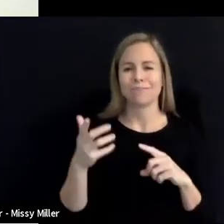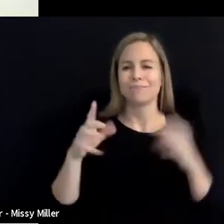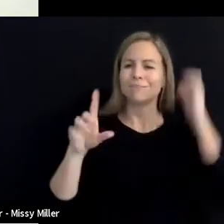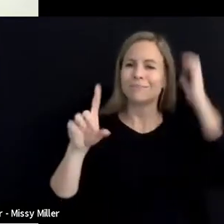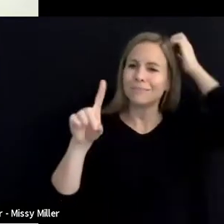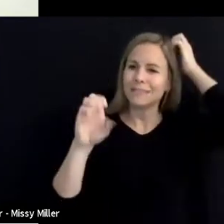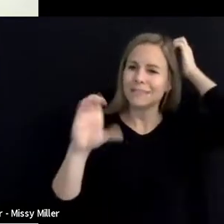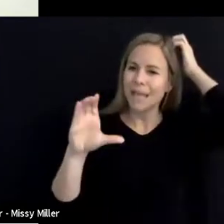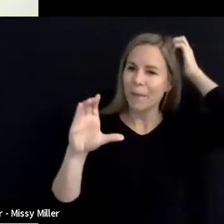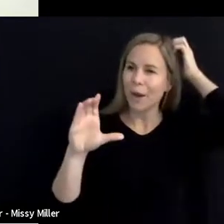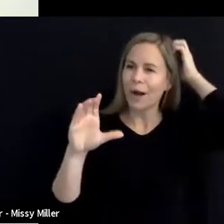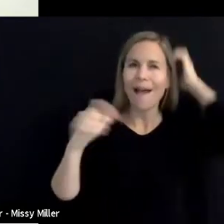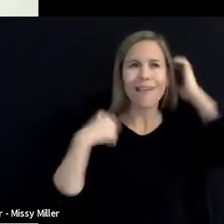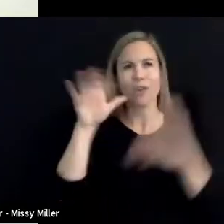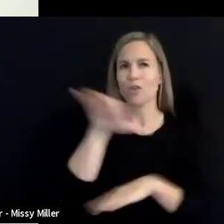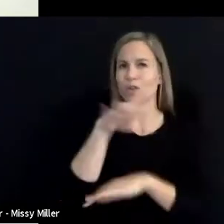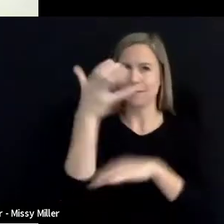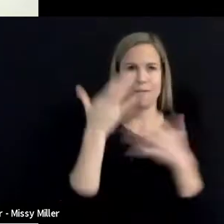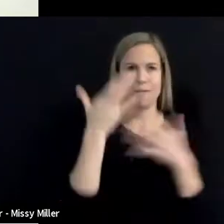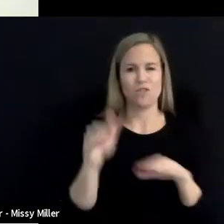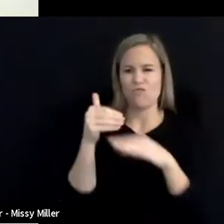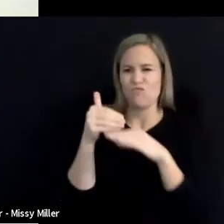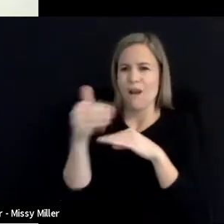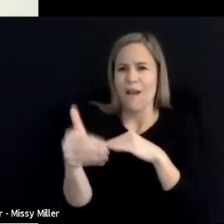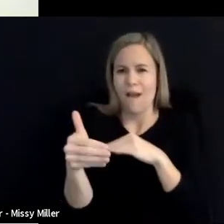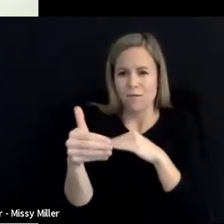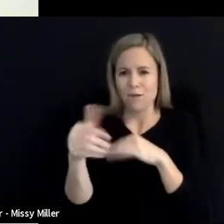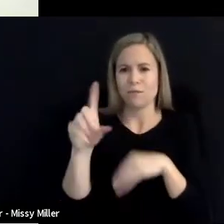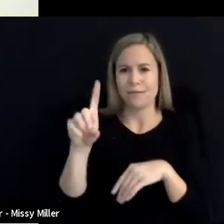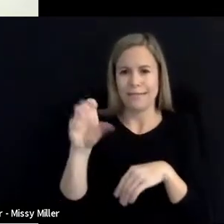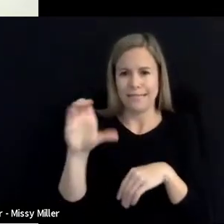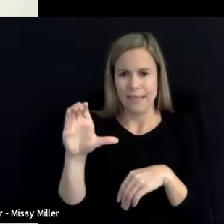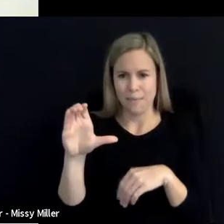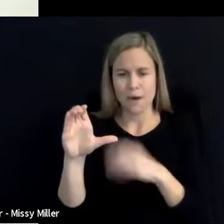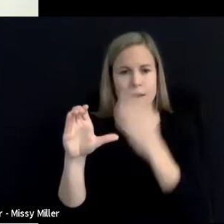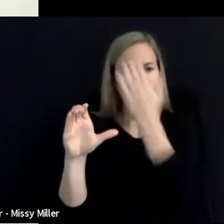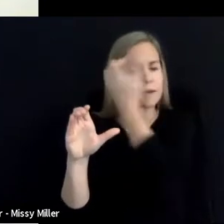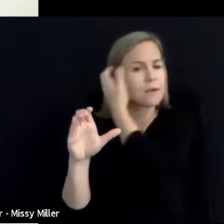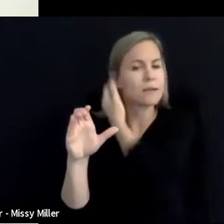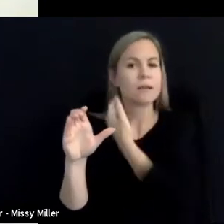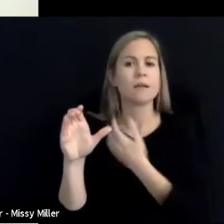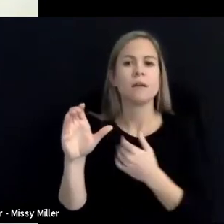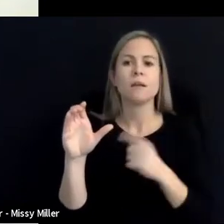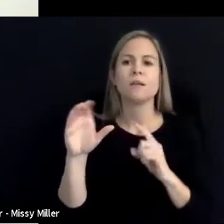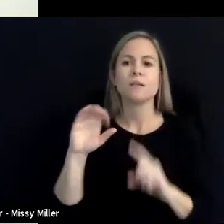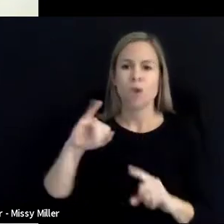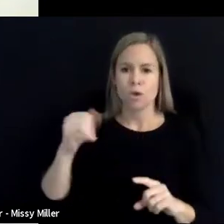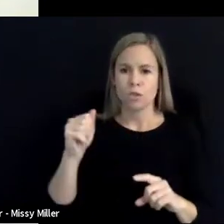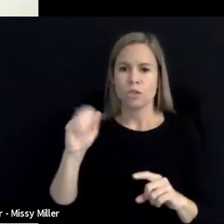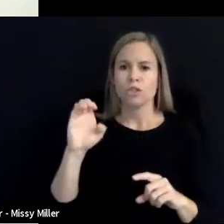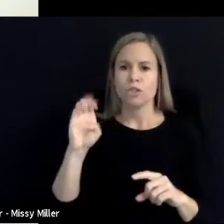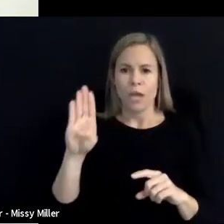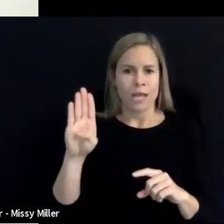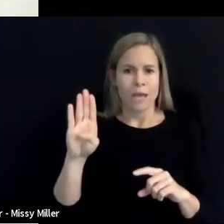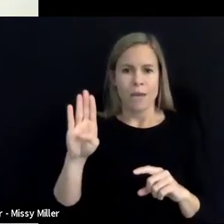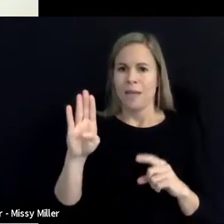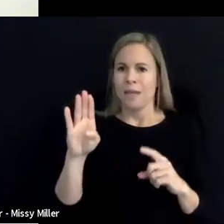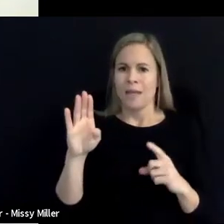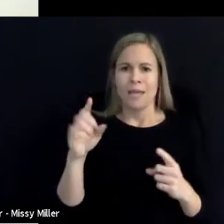It was right after Christmas actually, as I recall that Jacobs had an increasingly difficult time going to sleep at night.